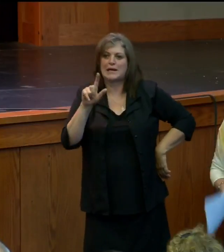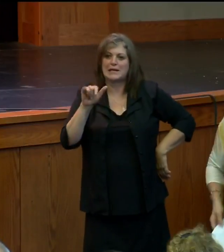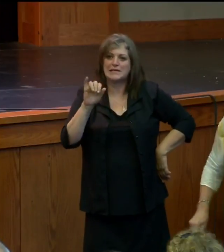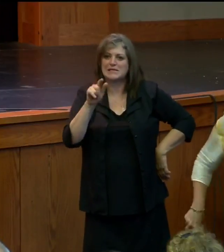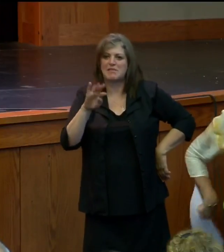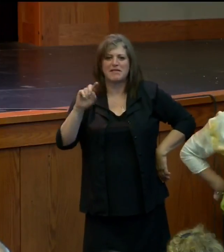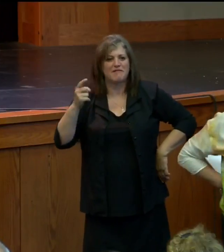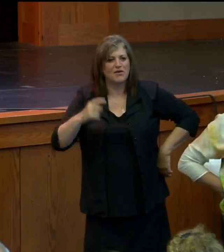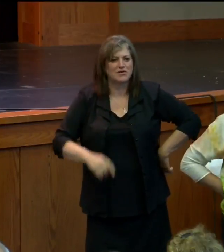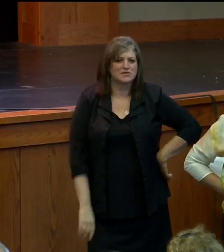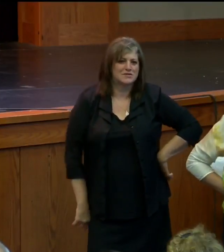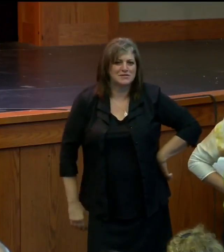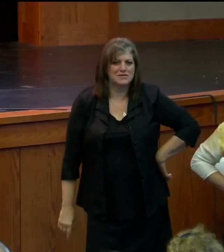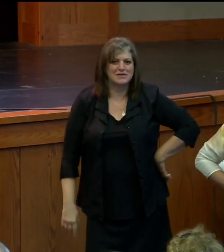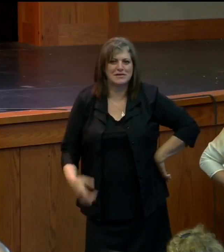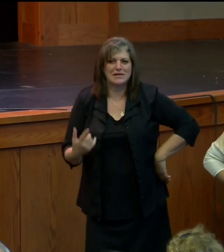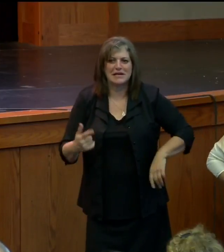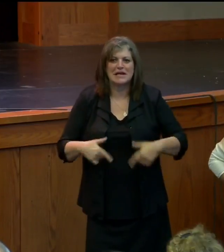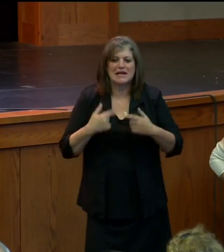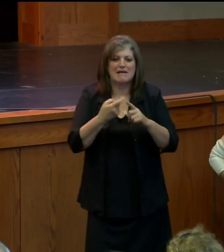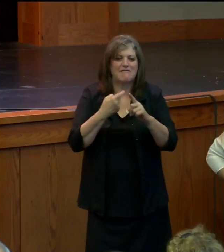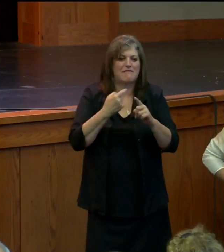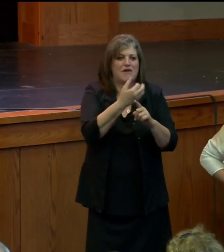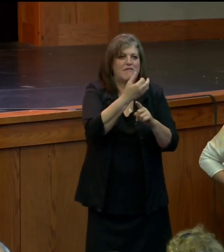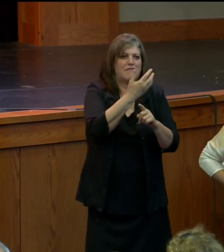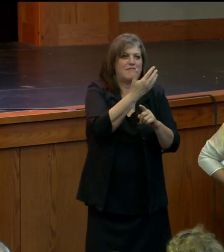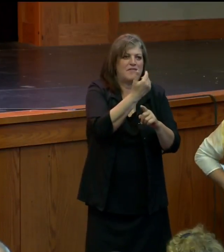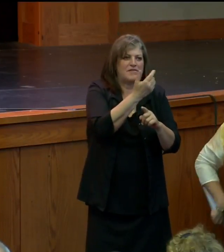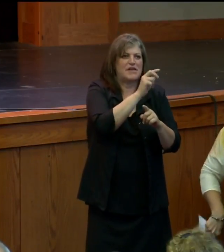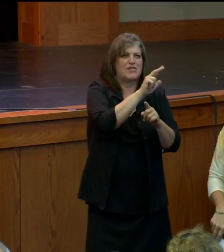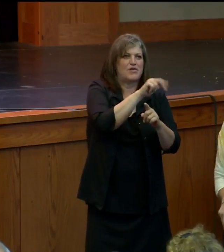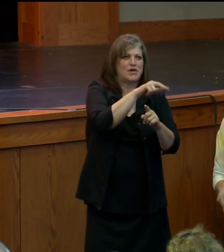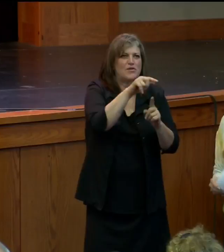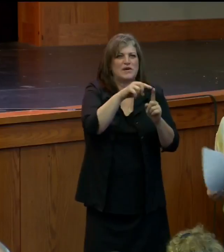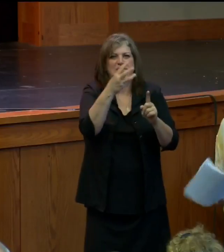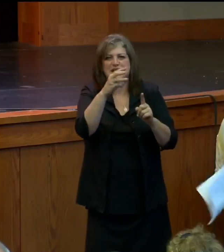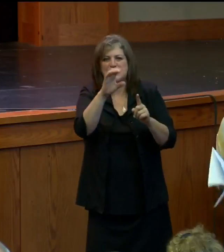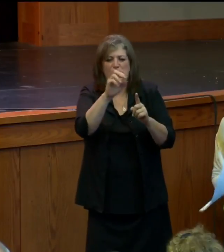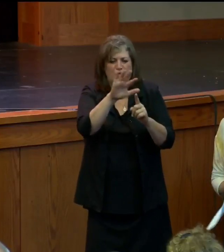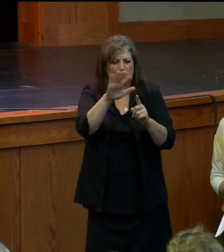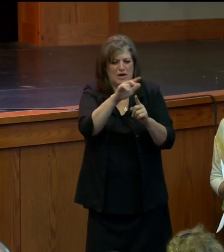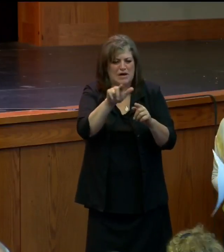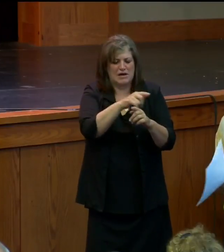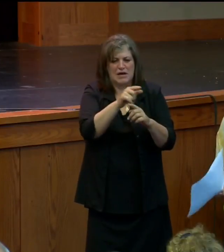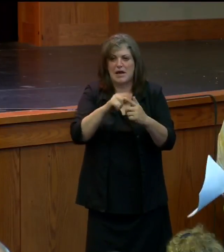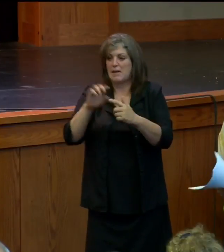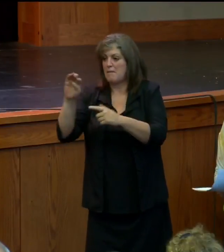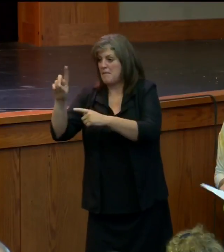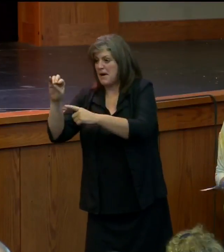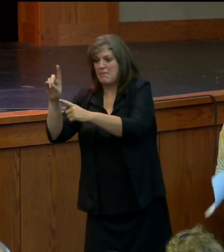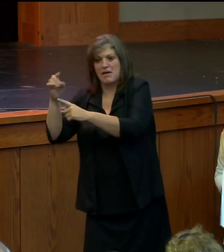WHO LIVED FROM 1533 TO 1603 AND MARYLAND WAS NAMED FOR KING